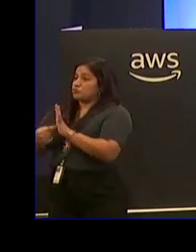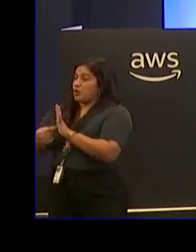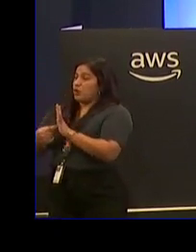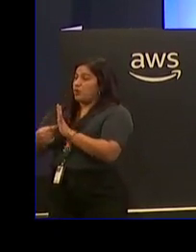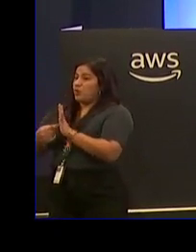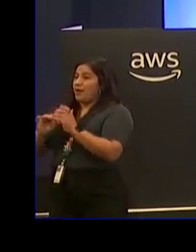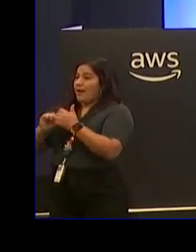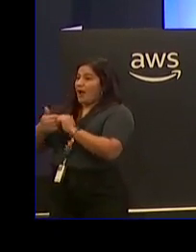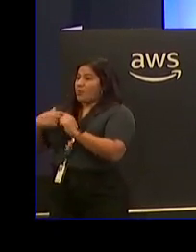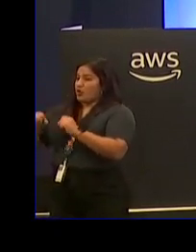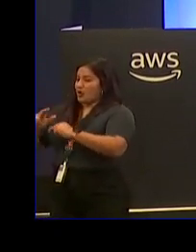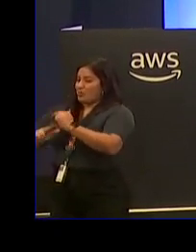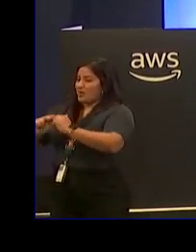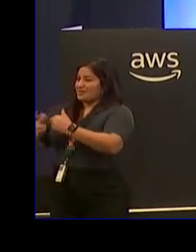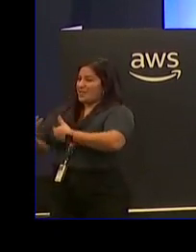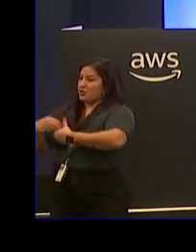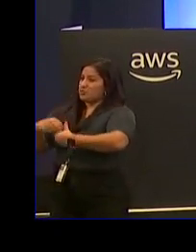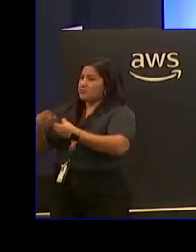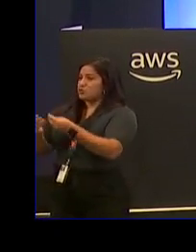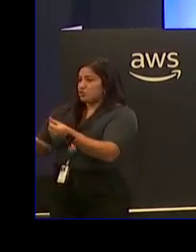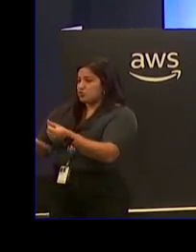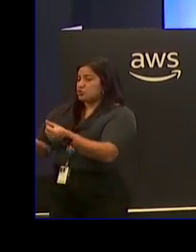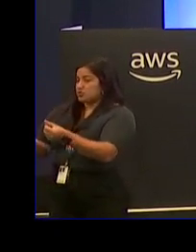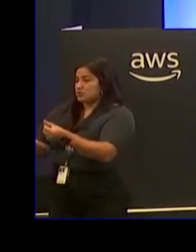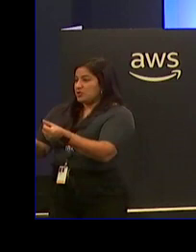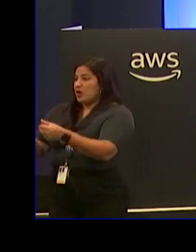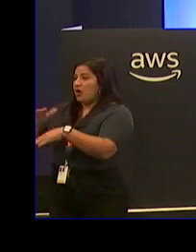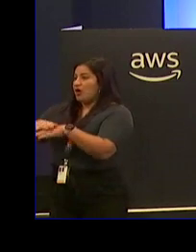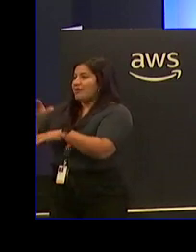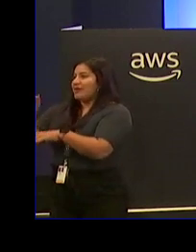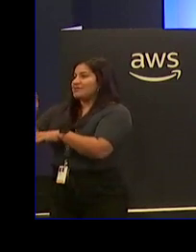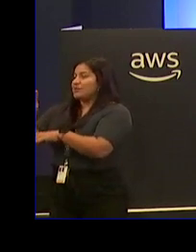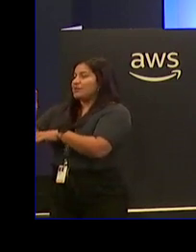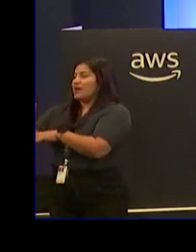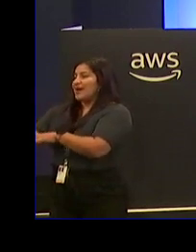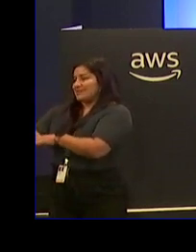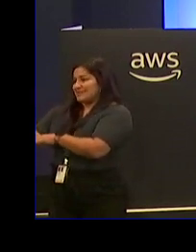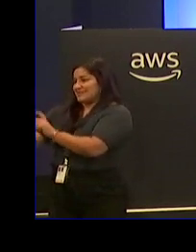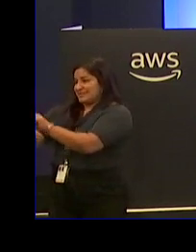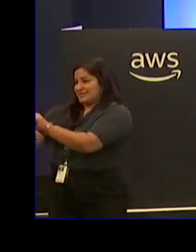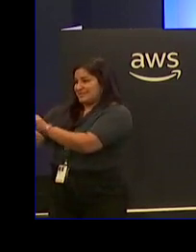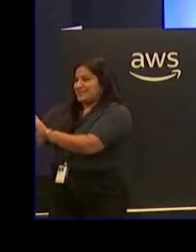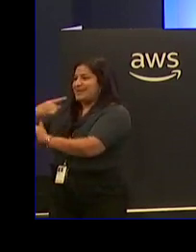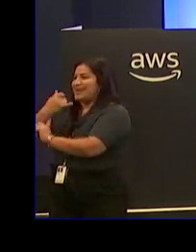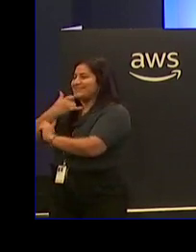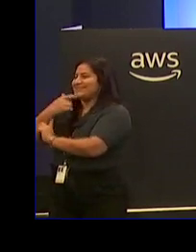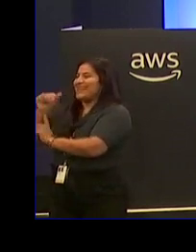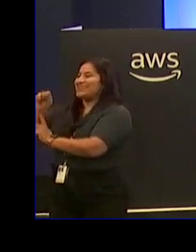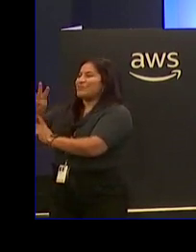we can build inclusive solutions on AWS using the fusion of traditional ML